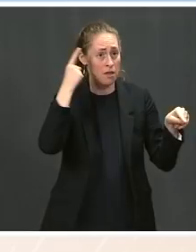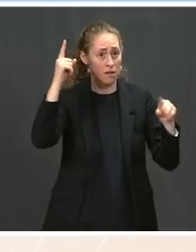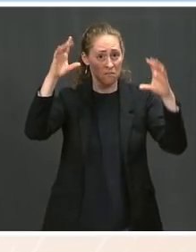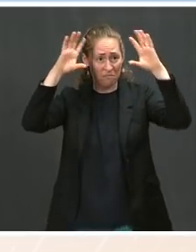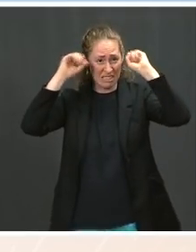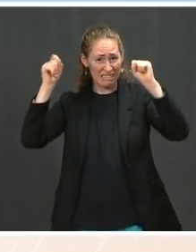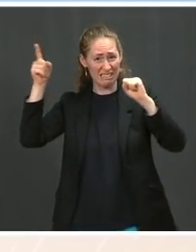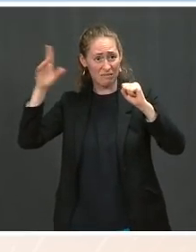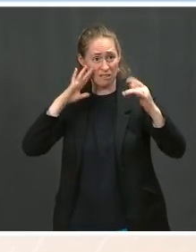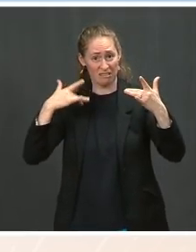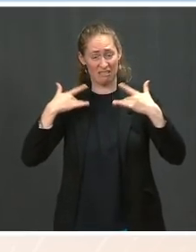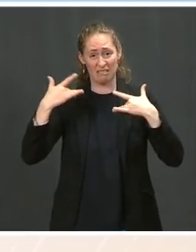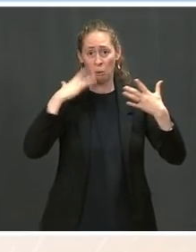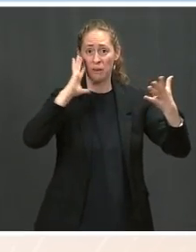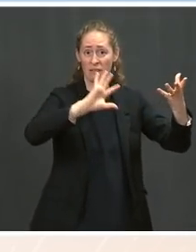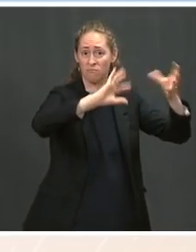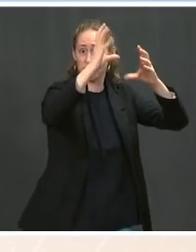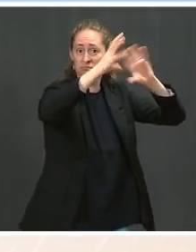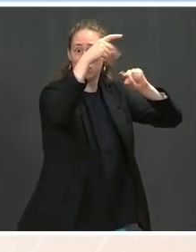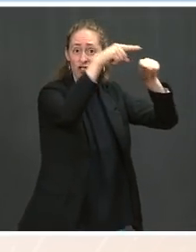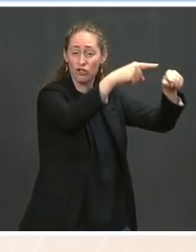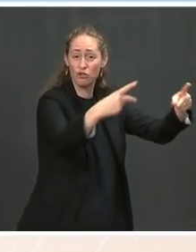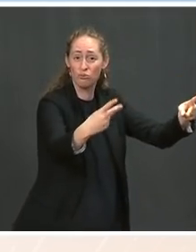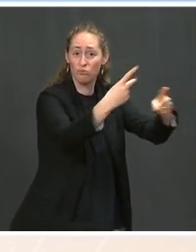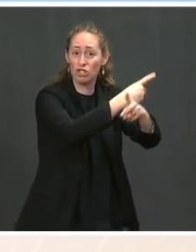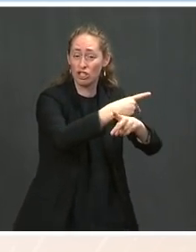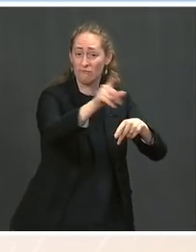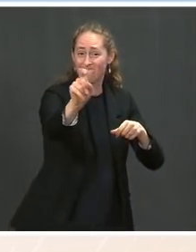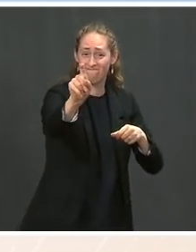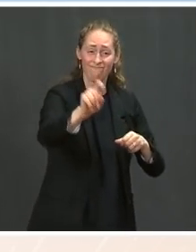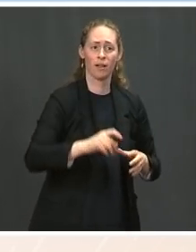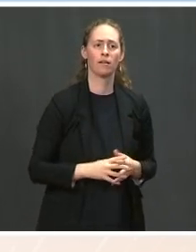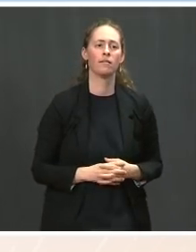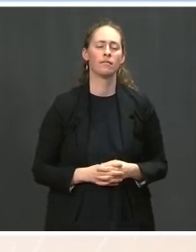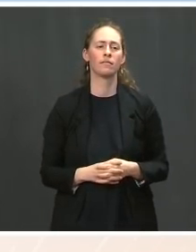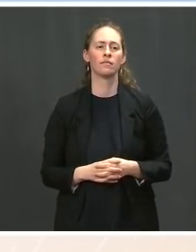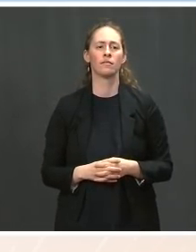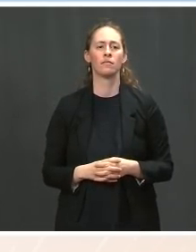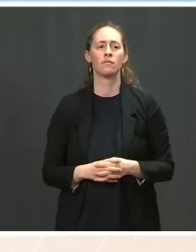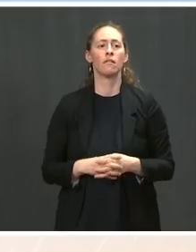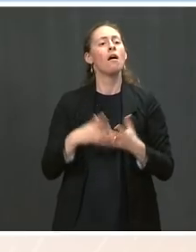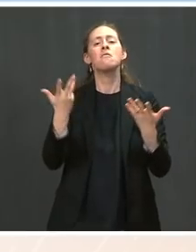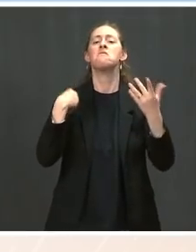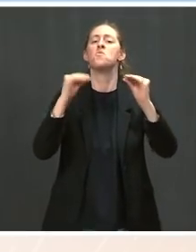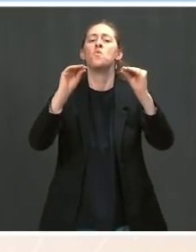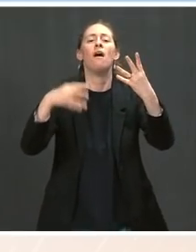Ms. Psaki: Well, I would just reiterate that we don't have any additional speculation to add to the cause